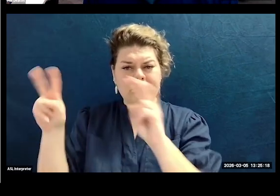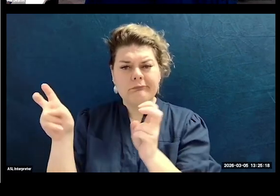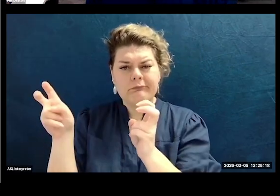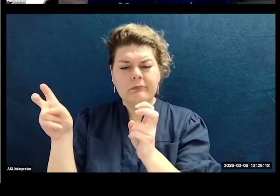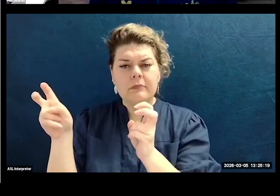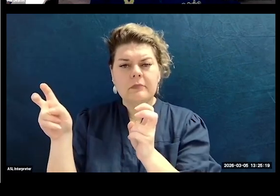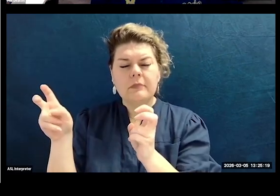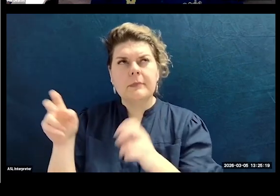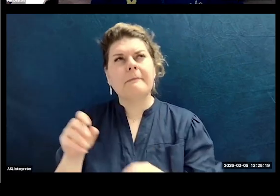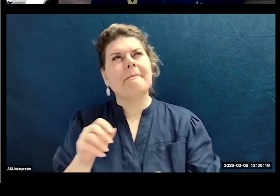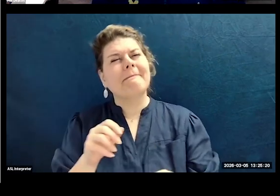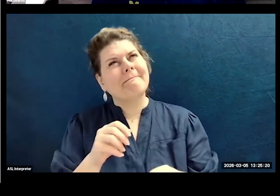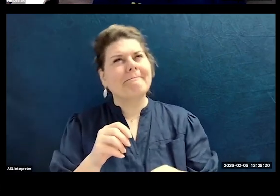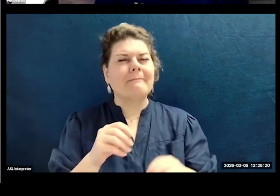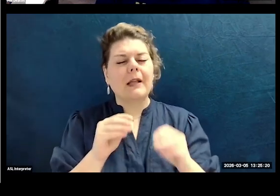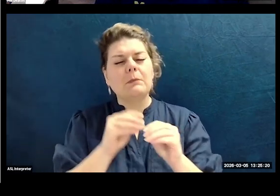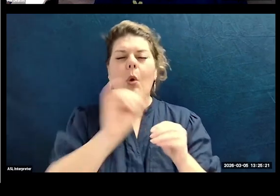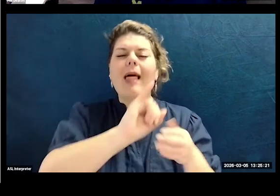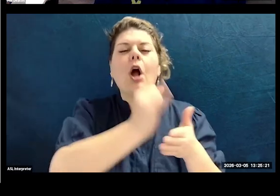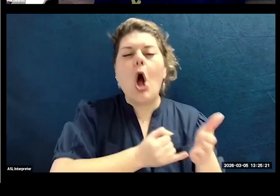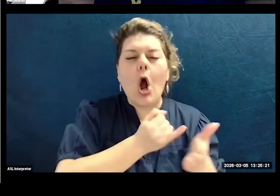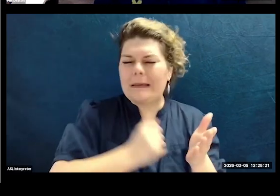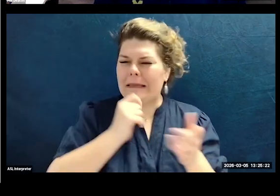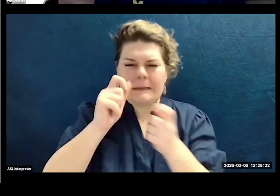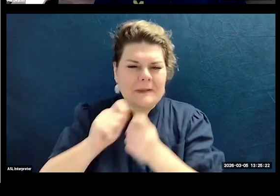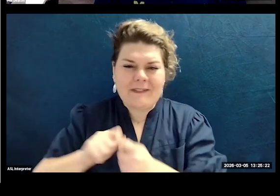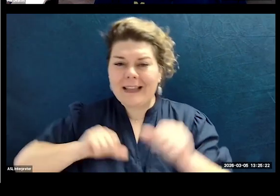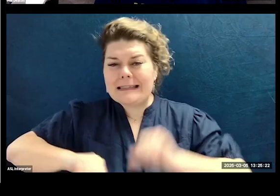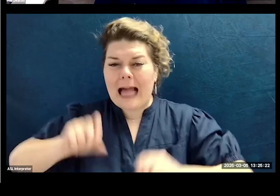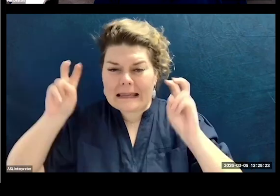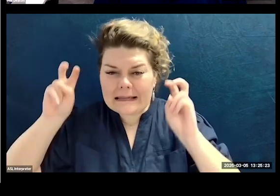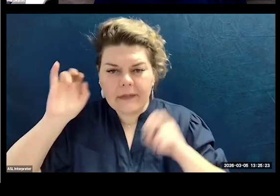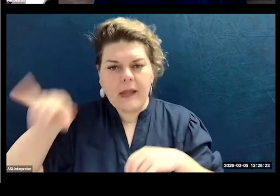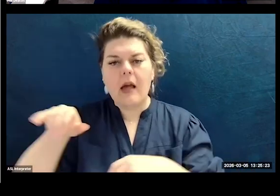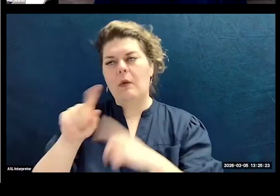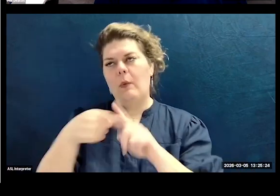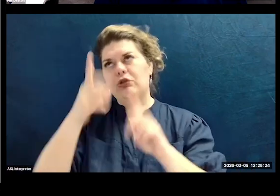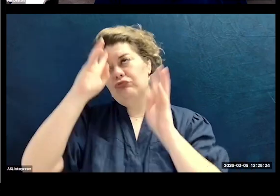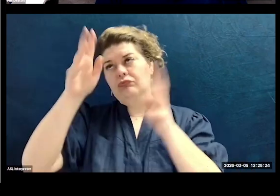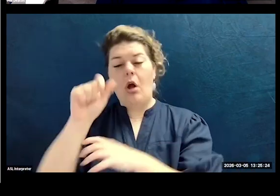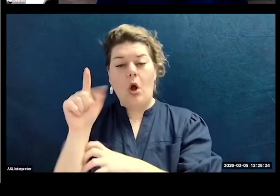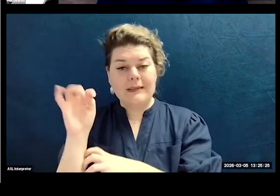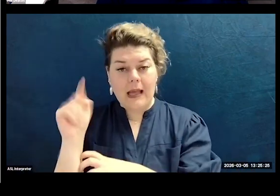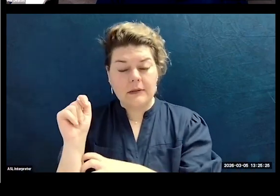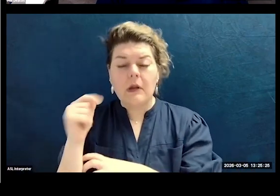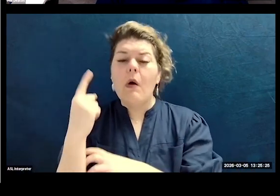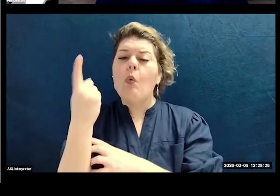I's more of an art than a science when you're writing alt text. One practical bit of guidance we might give you